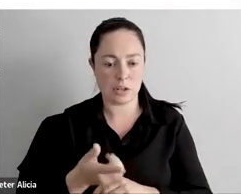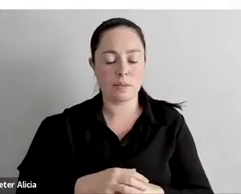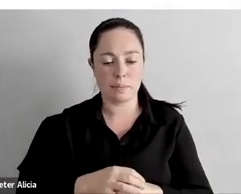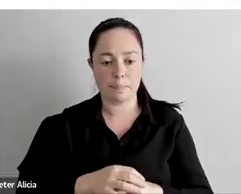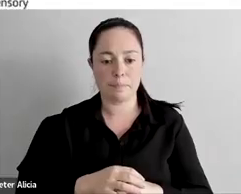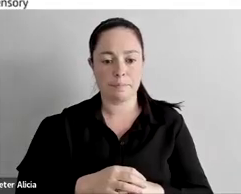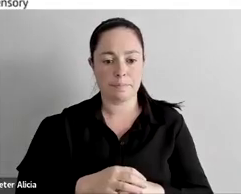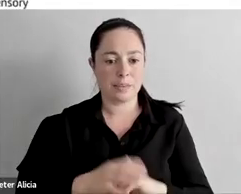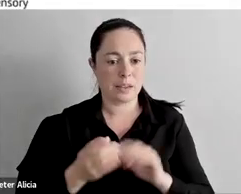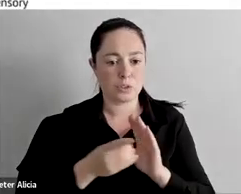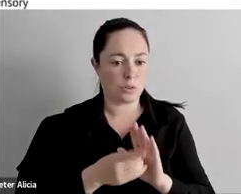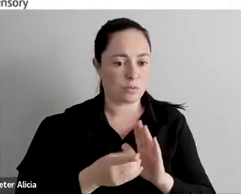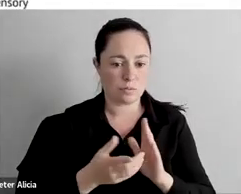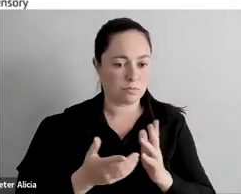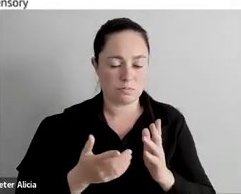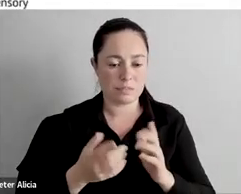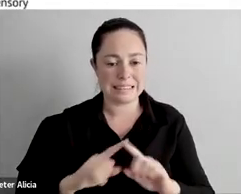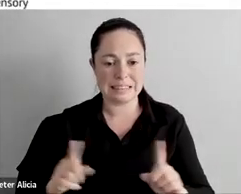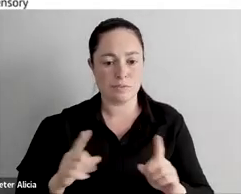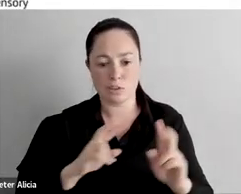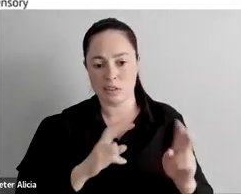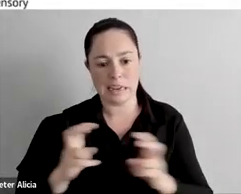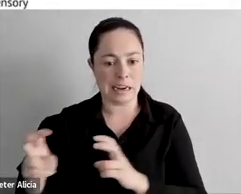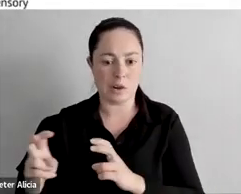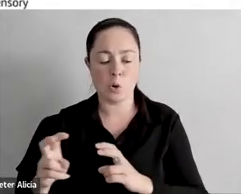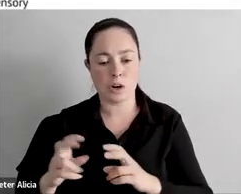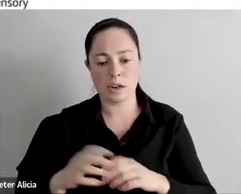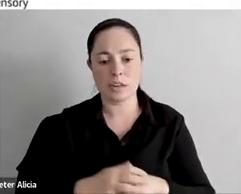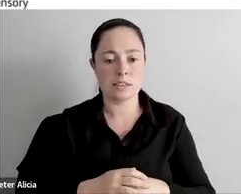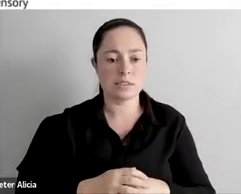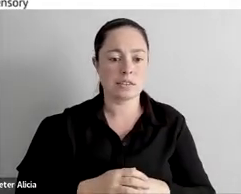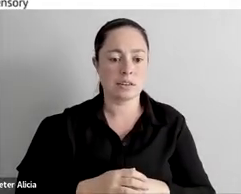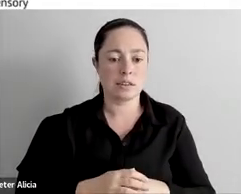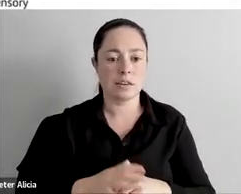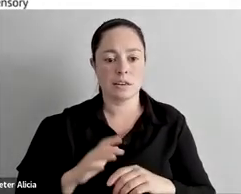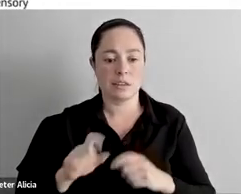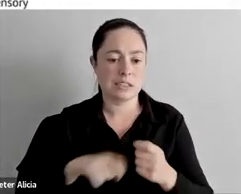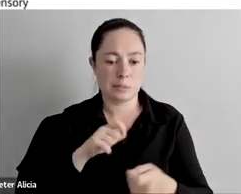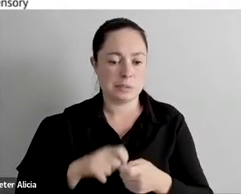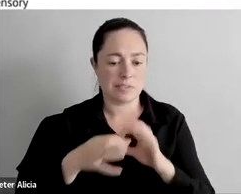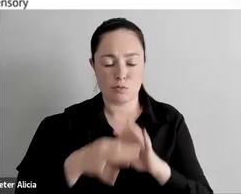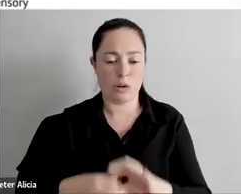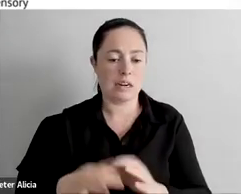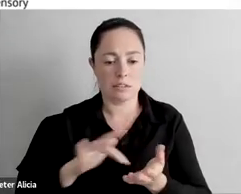categories of folks who, diagnostic categories, who are